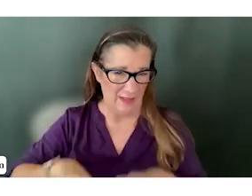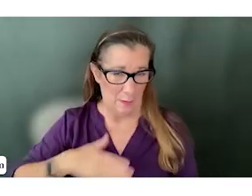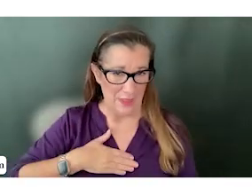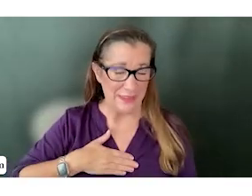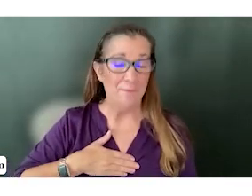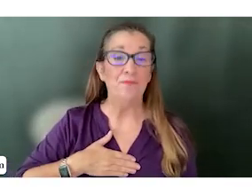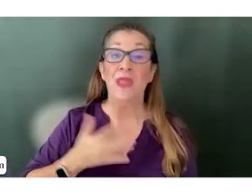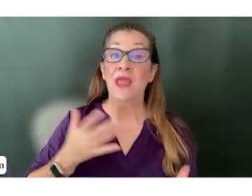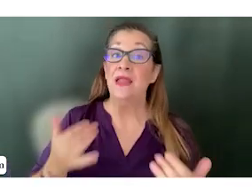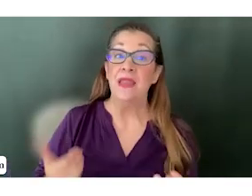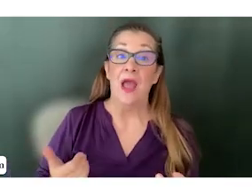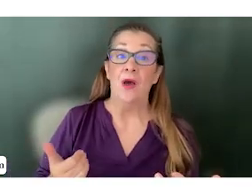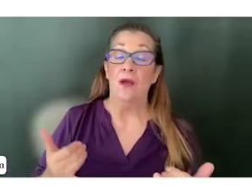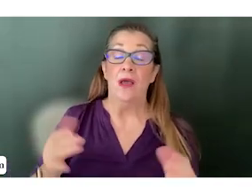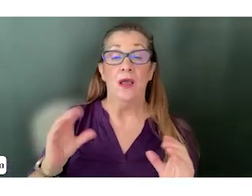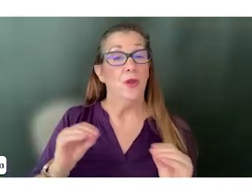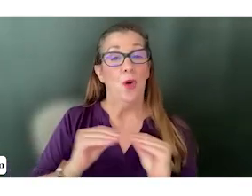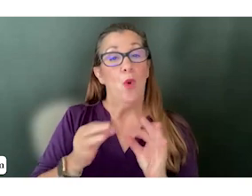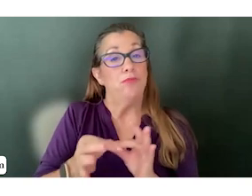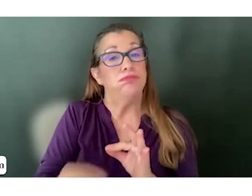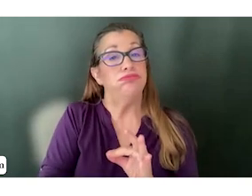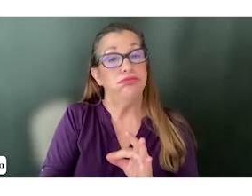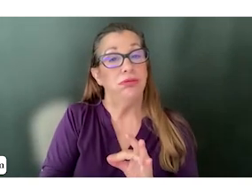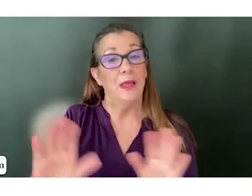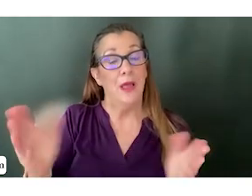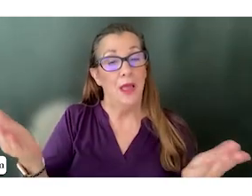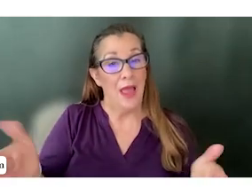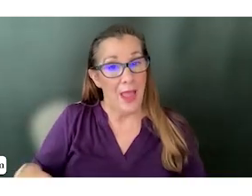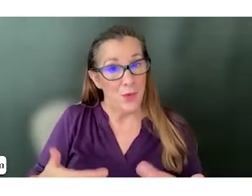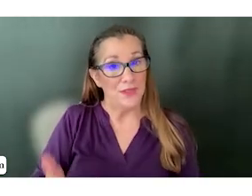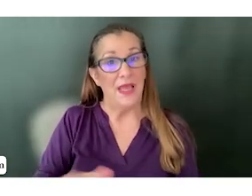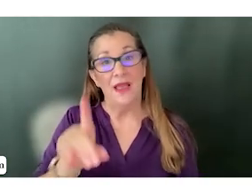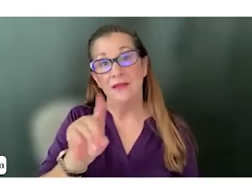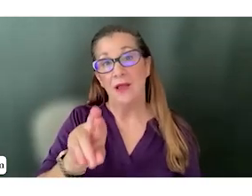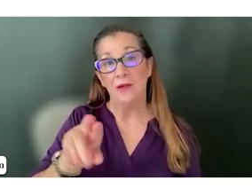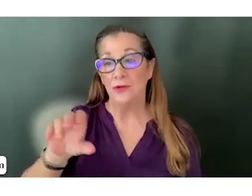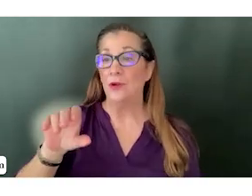And now, without further ado, I present to you Doctor Sean Tikkun.